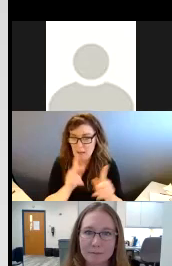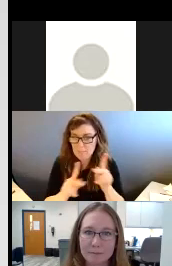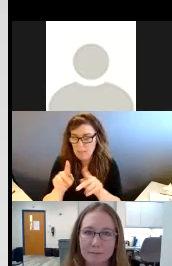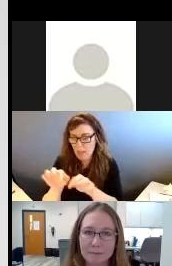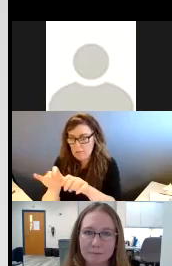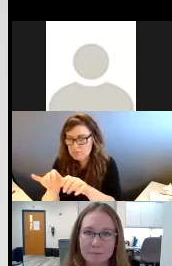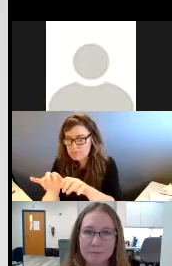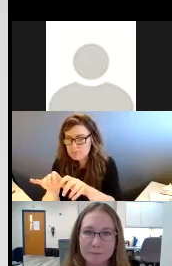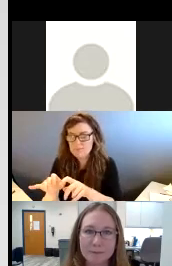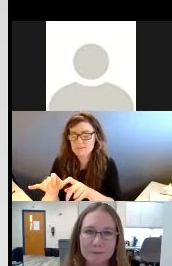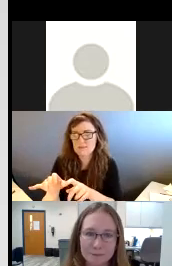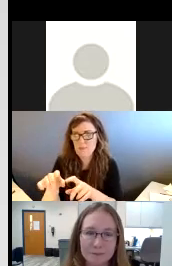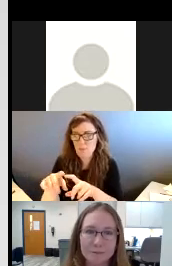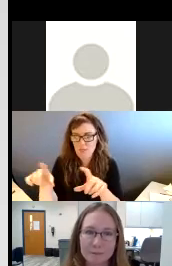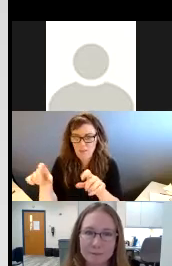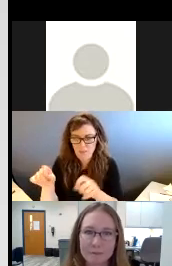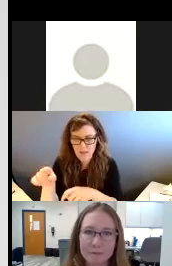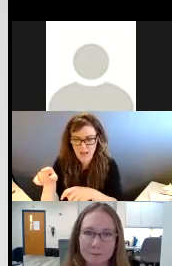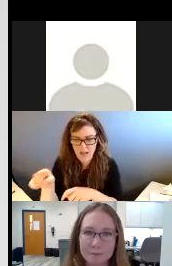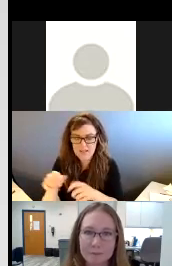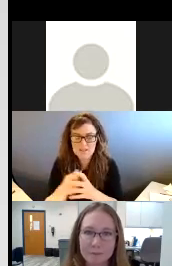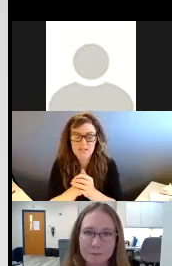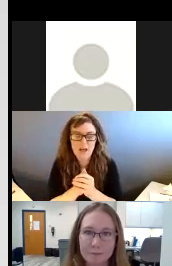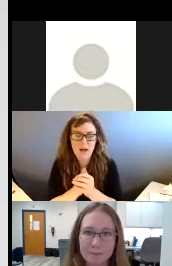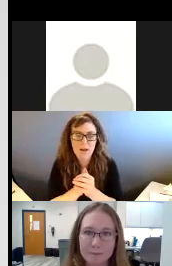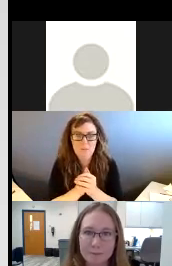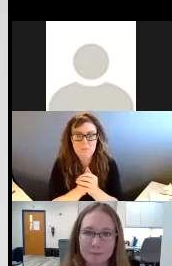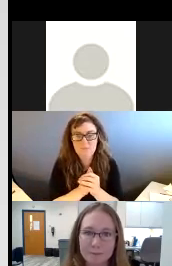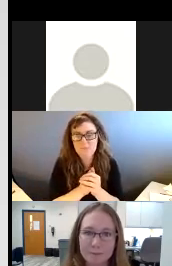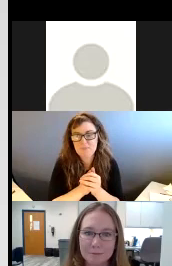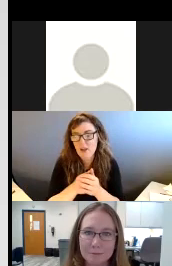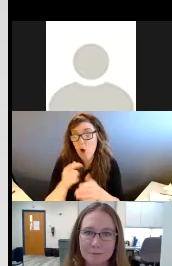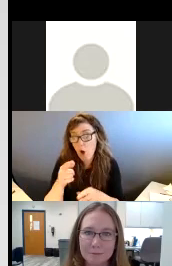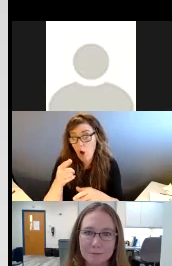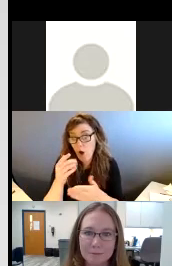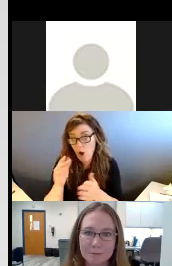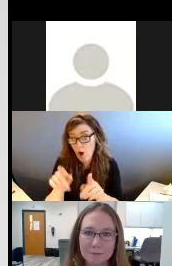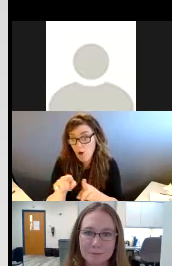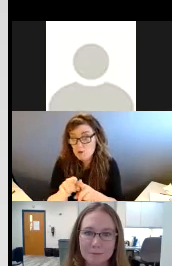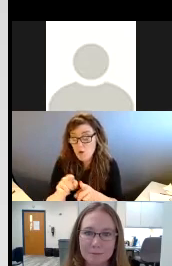THE Q & A, IN THE CHAT, AS WELL AS SHARING SOME POTENTIAL RESOURCES, ESPECIALLY SURROUNDING